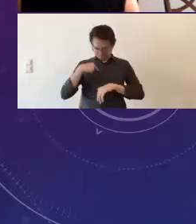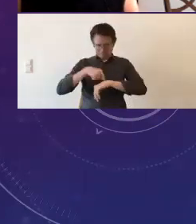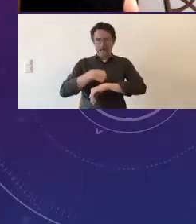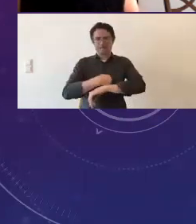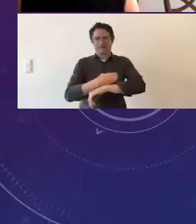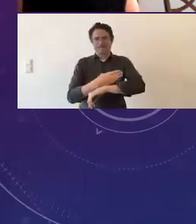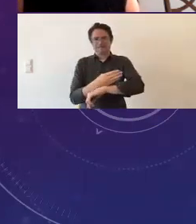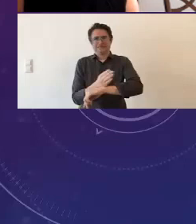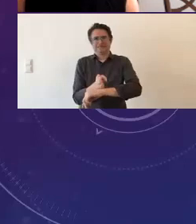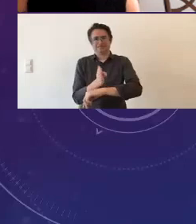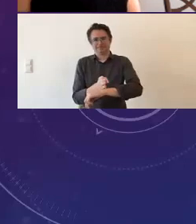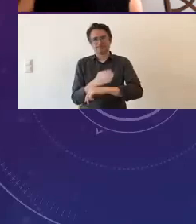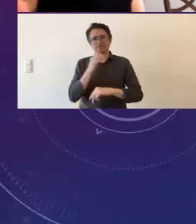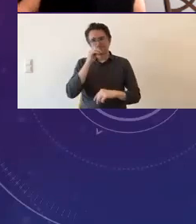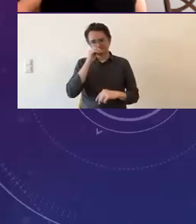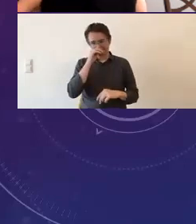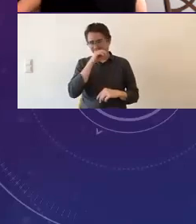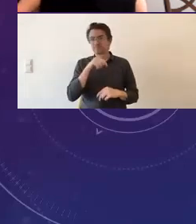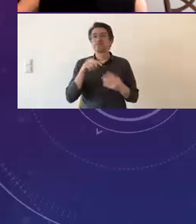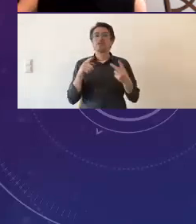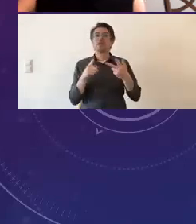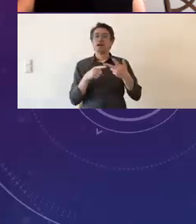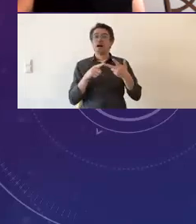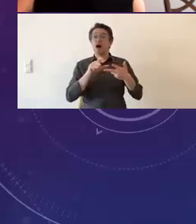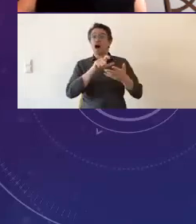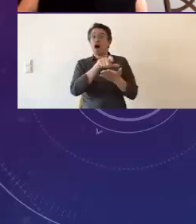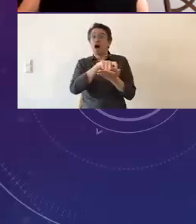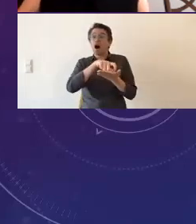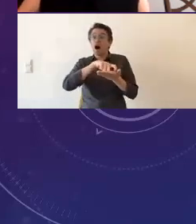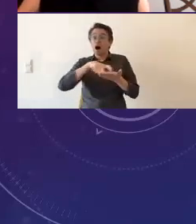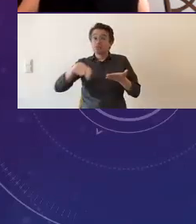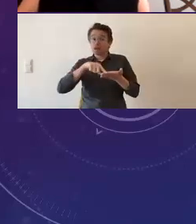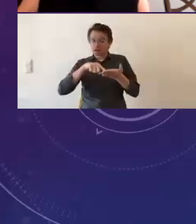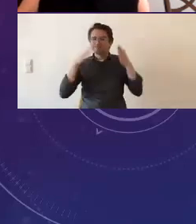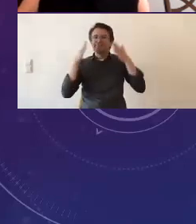valuable tools to help teach you I'm gonna pause right here because I want to